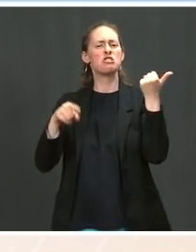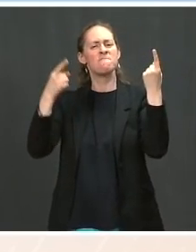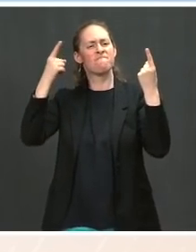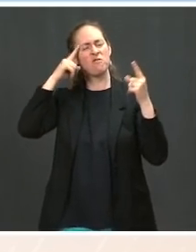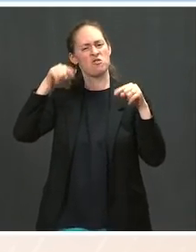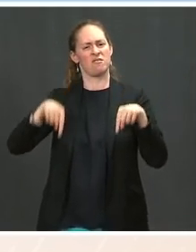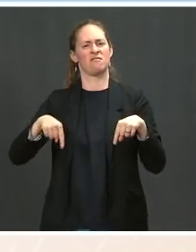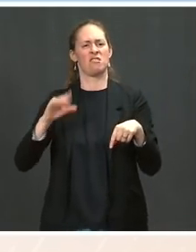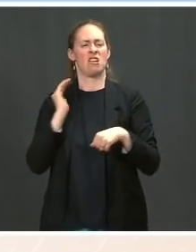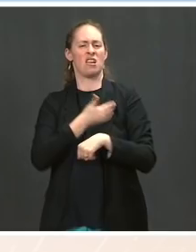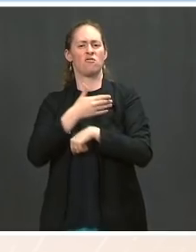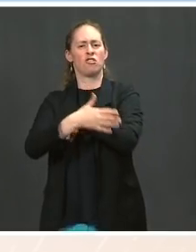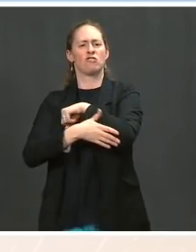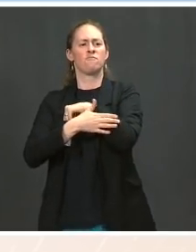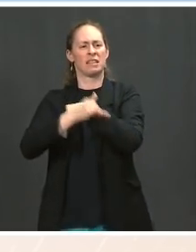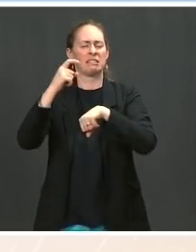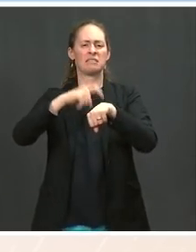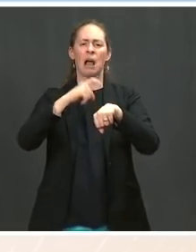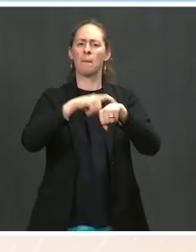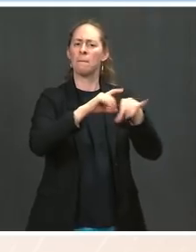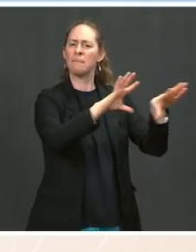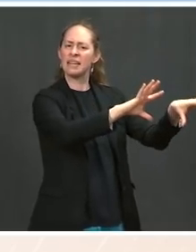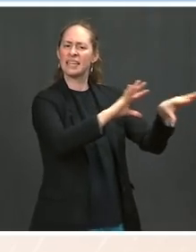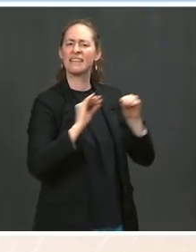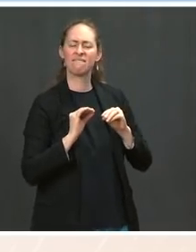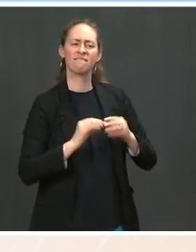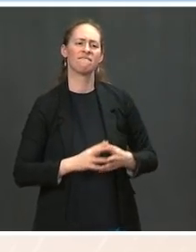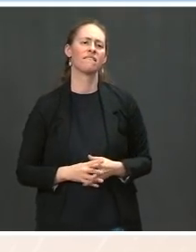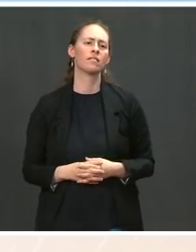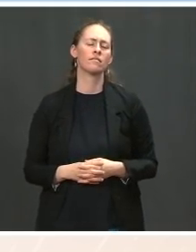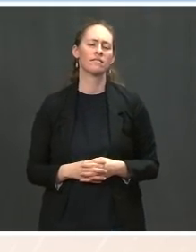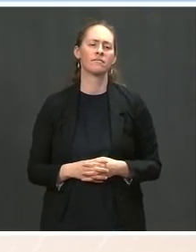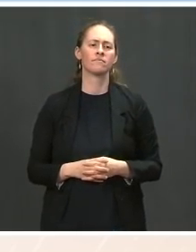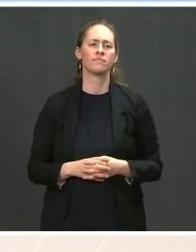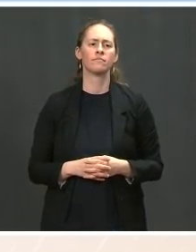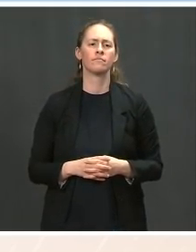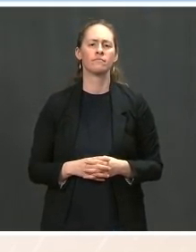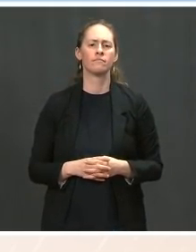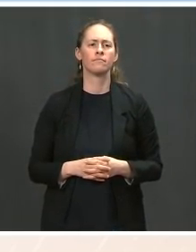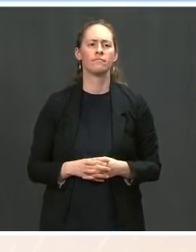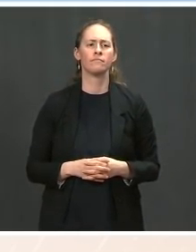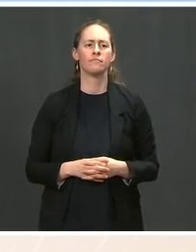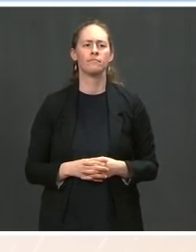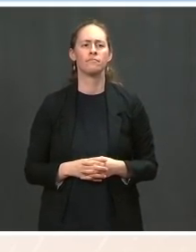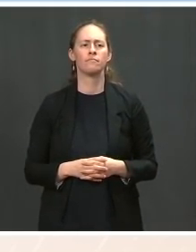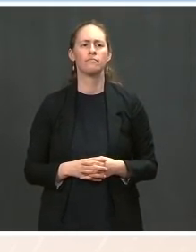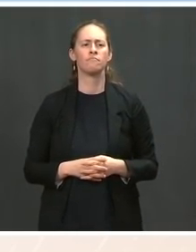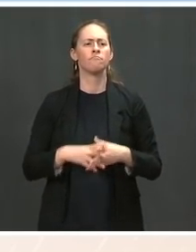The Press: And one question about Special Immigrant Visas for Afghans who, you know, really just risked their lives